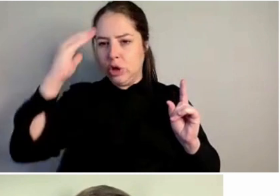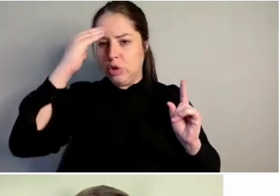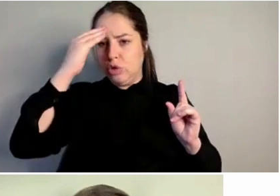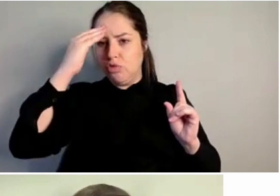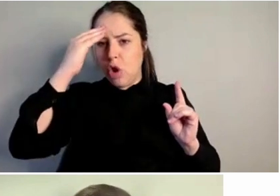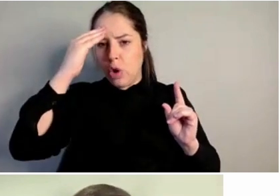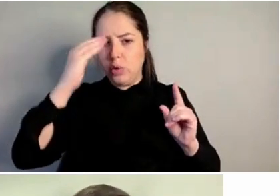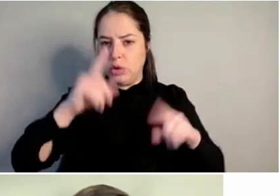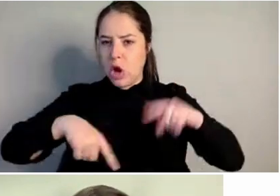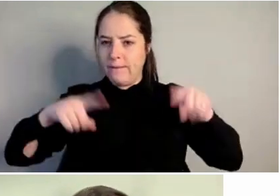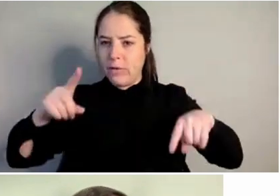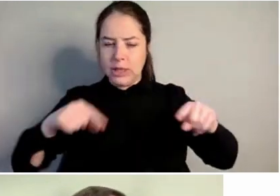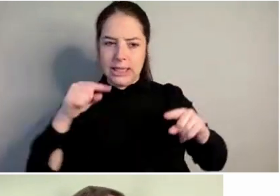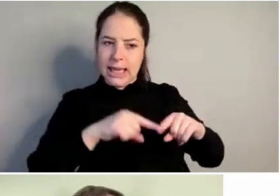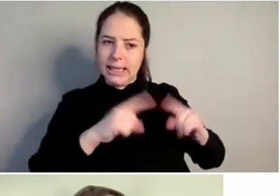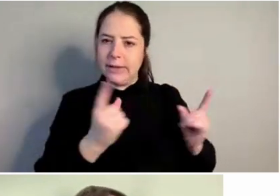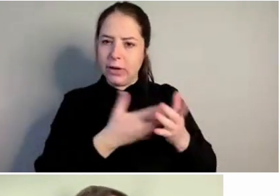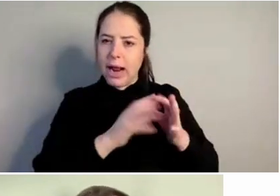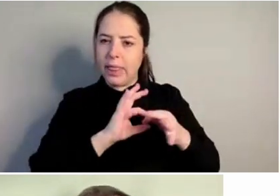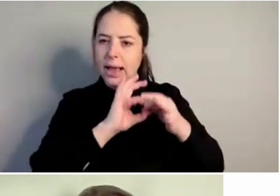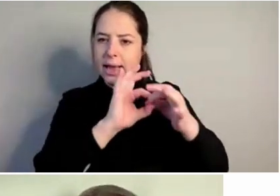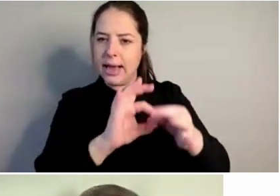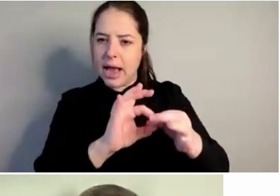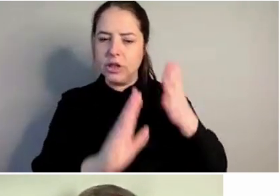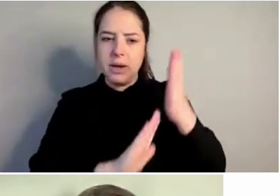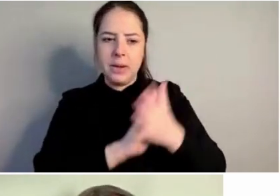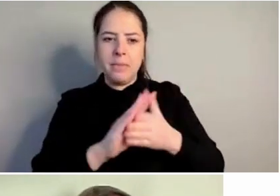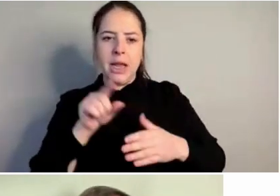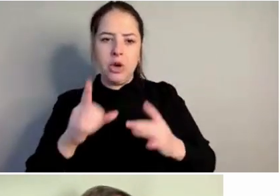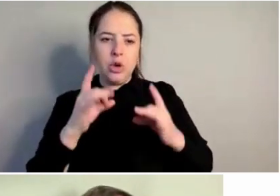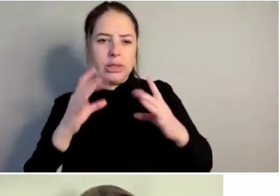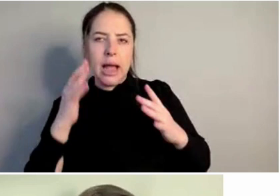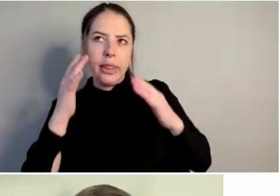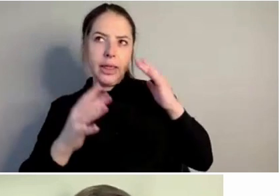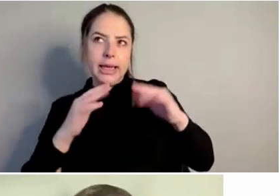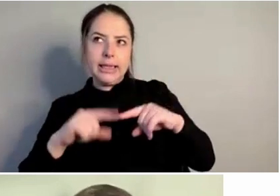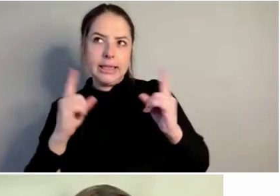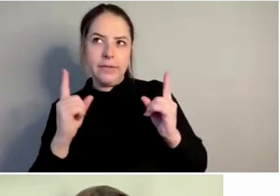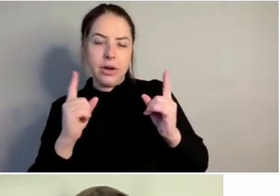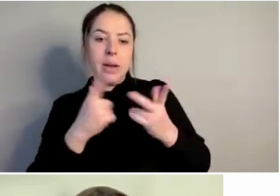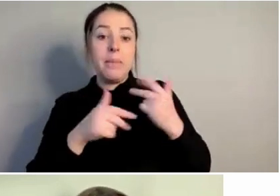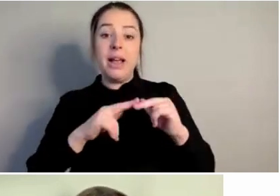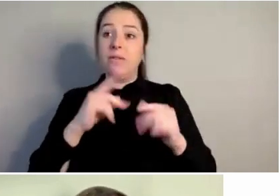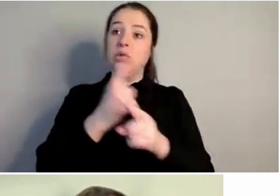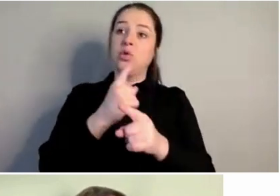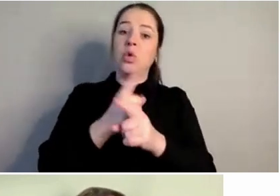or the way in which you engage with your colleagues, then you start from quite a different place than if you talk about it as neurodiversity